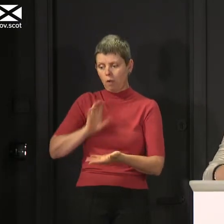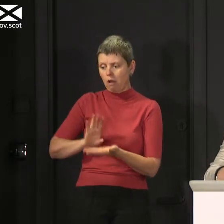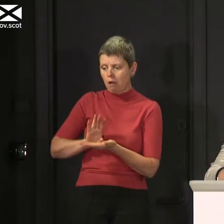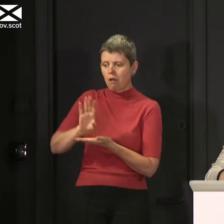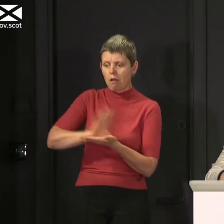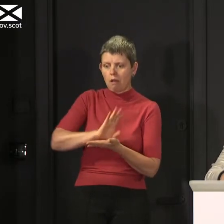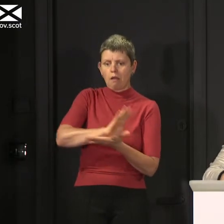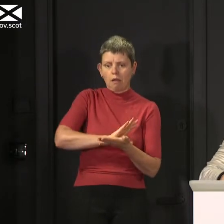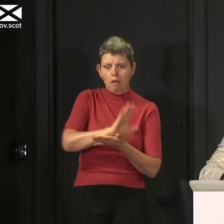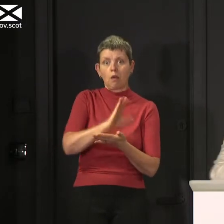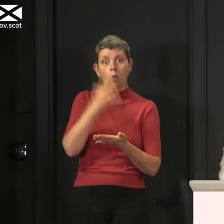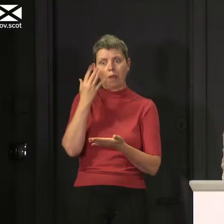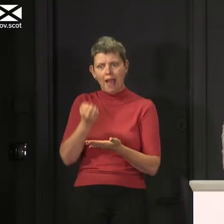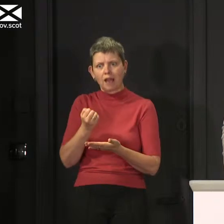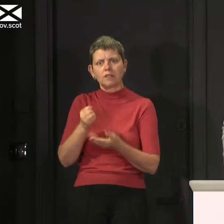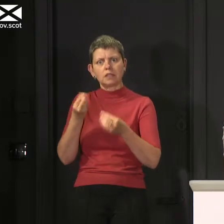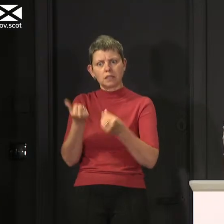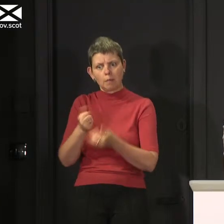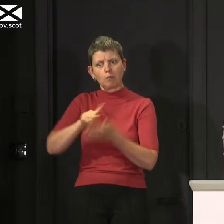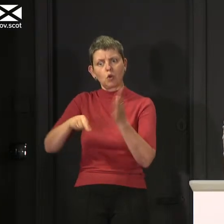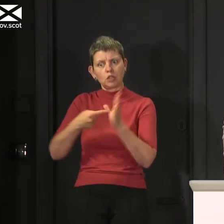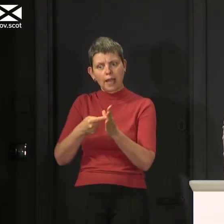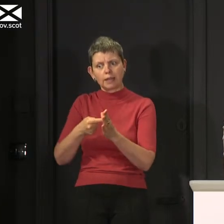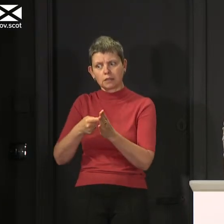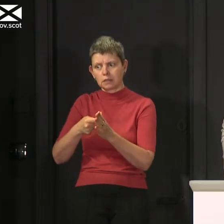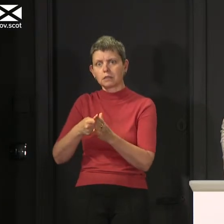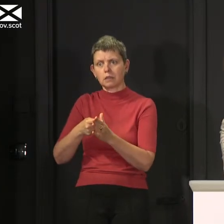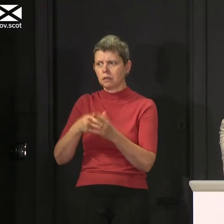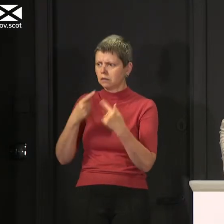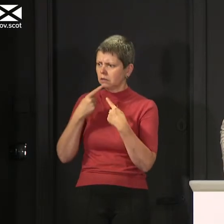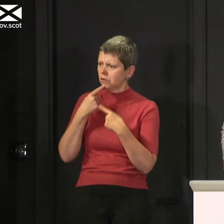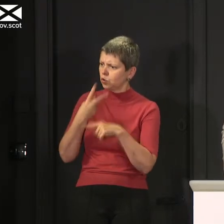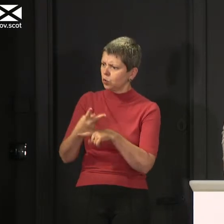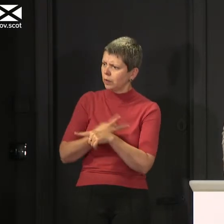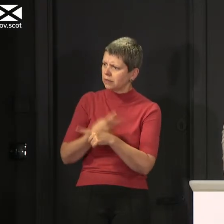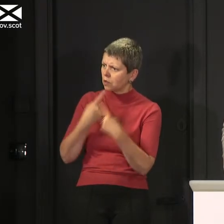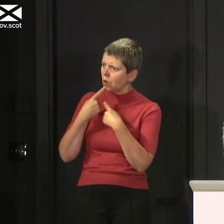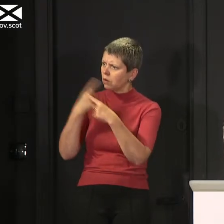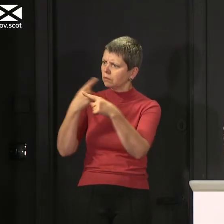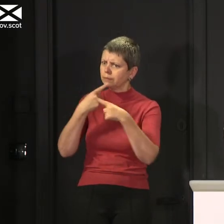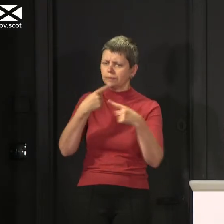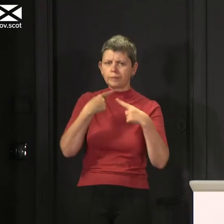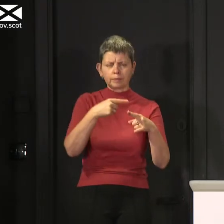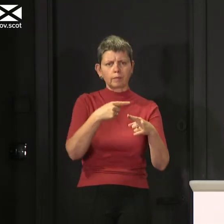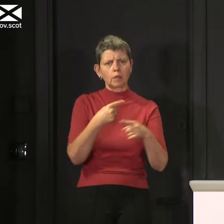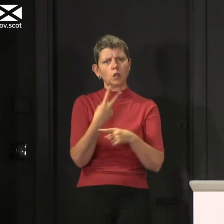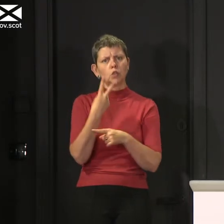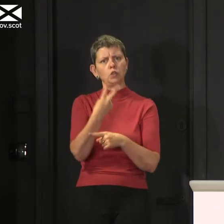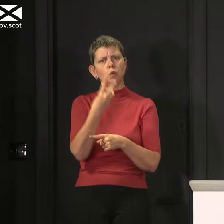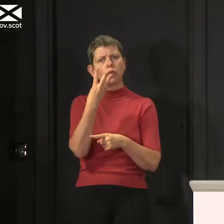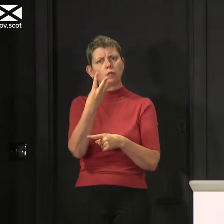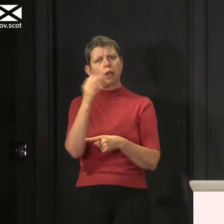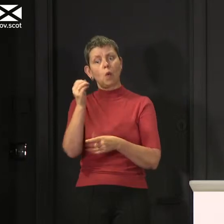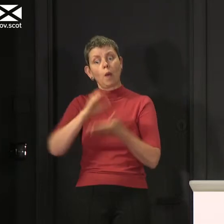ready projects, we have already announced, what two weeks ago Fiona, a £230 million